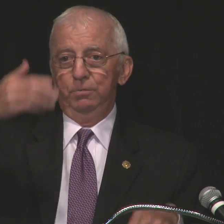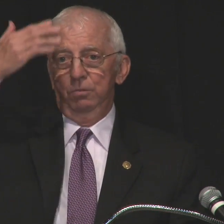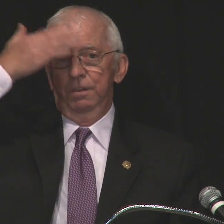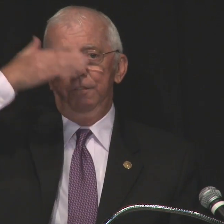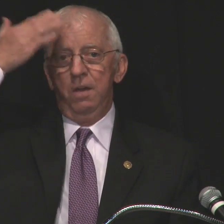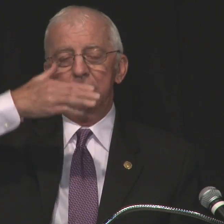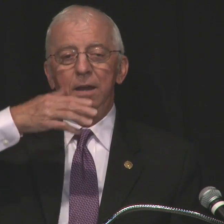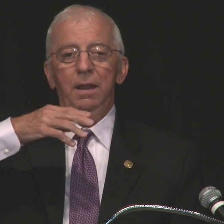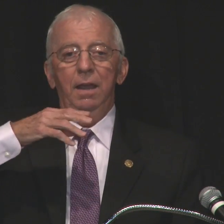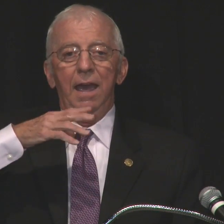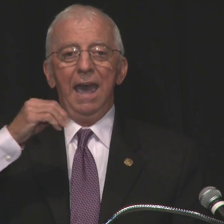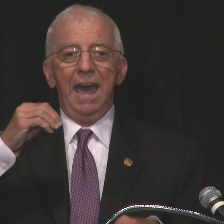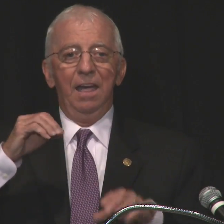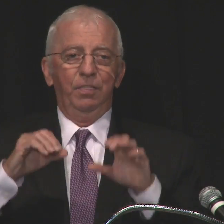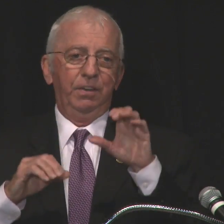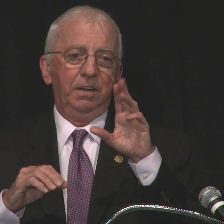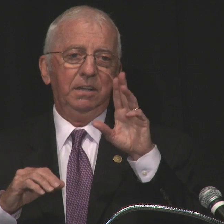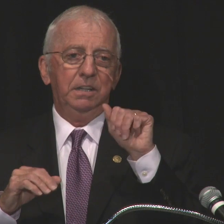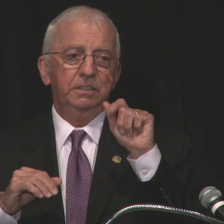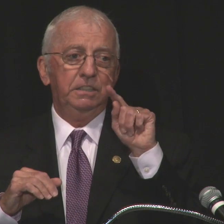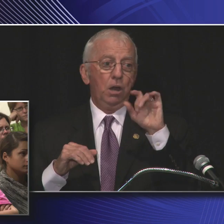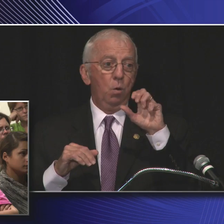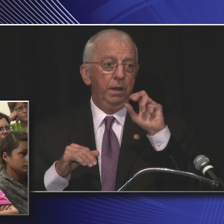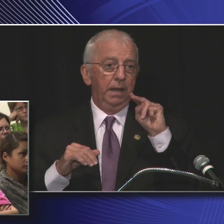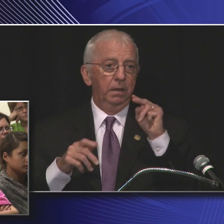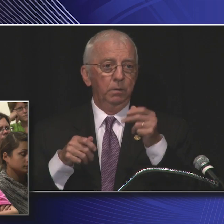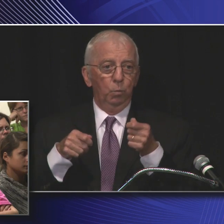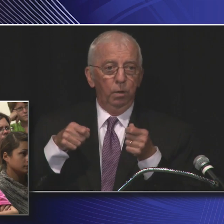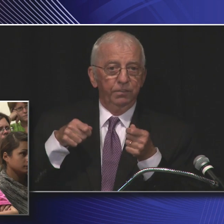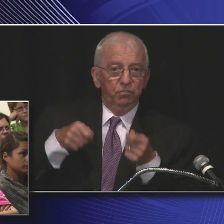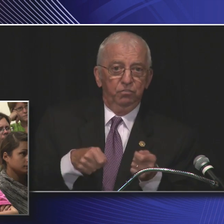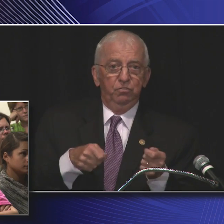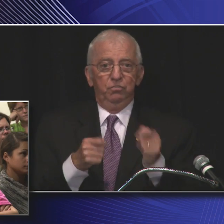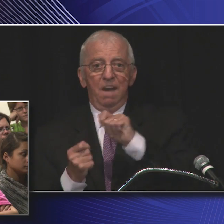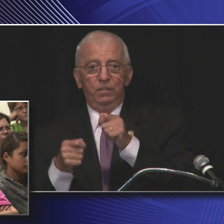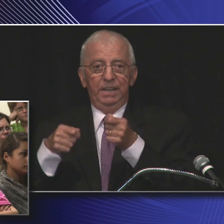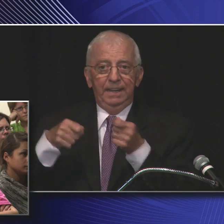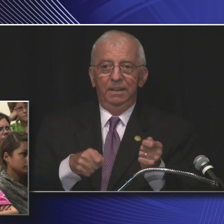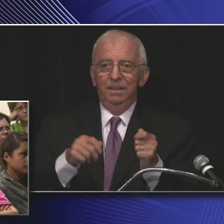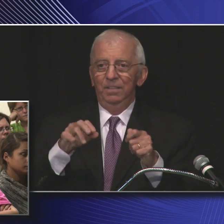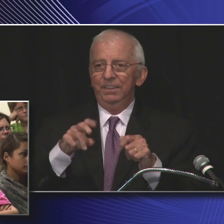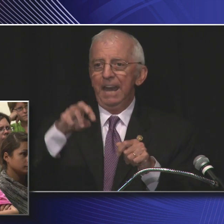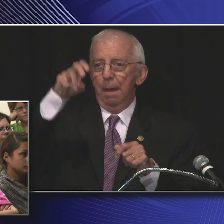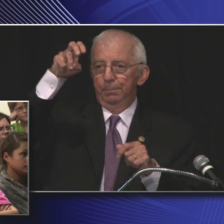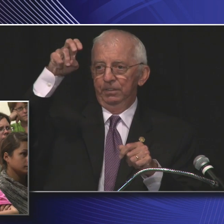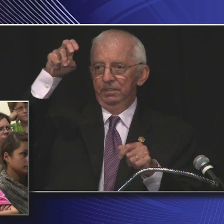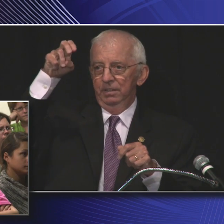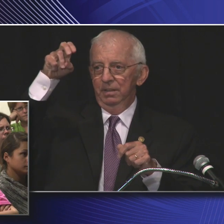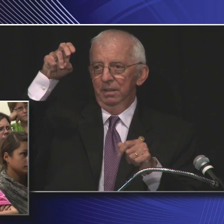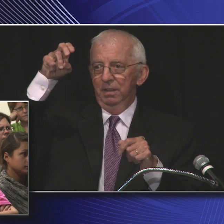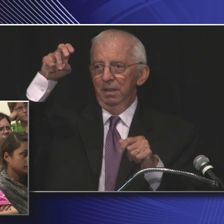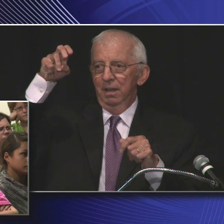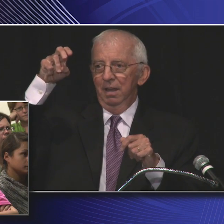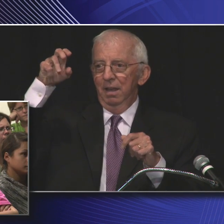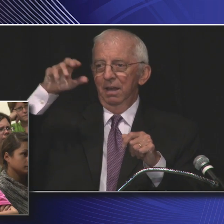to the front and the custodian was shoveling the steps,